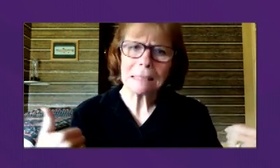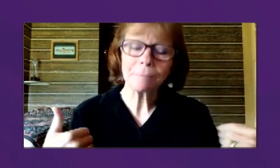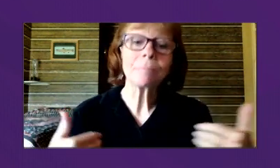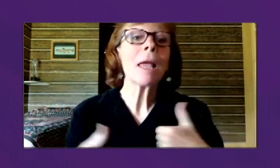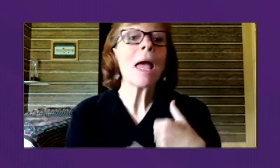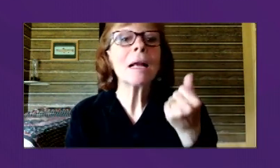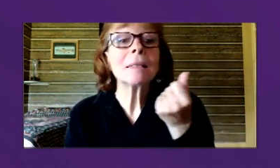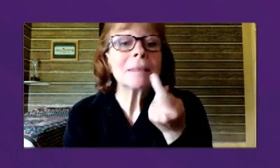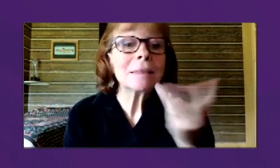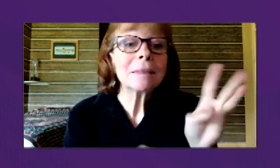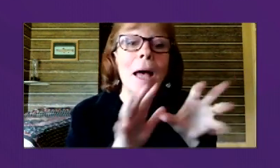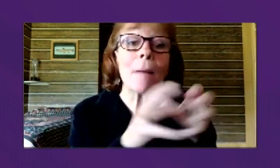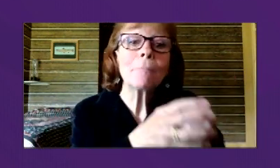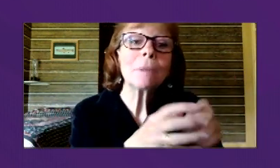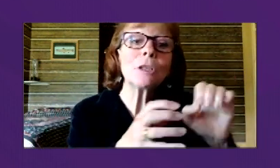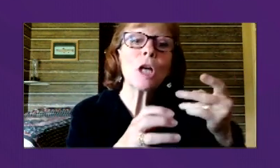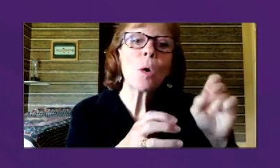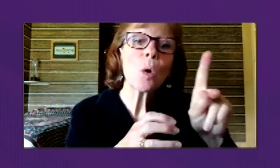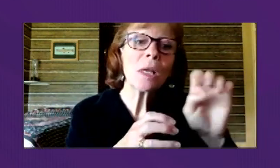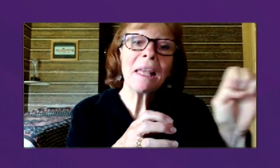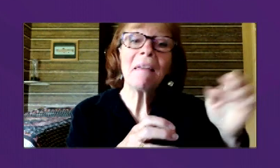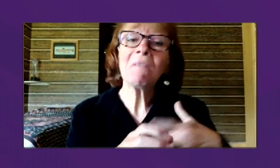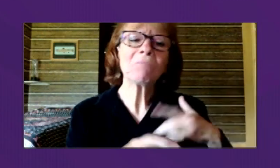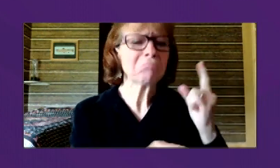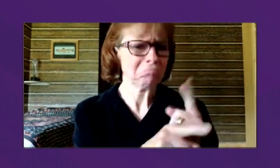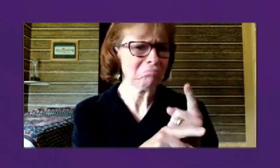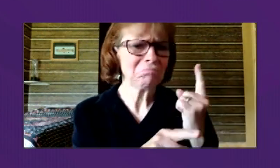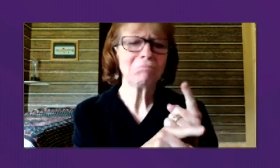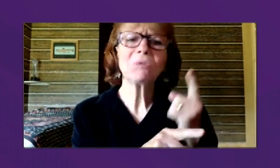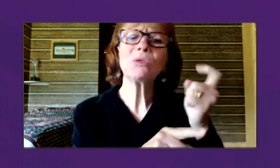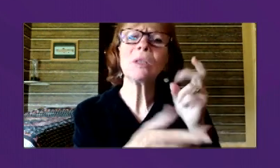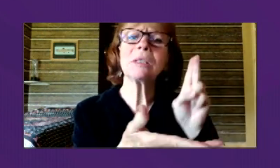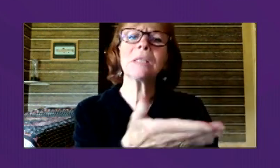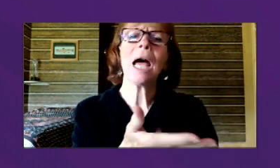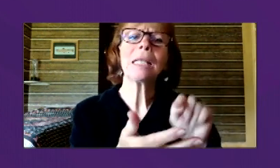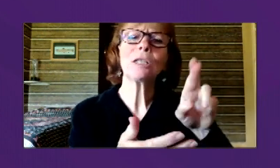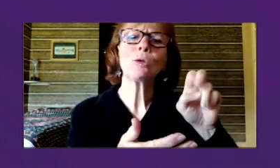the right thing to do was sign the Treaty of New Echota and leave their homelands.